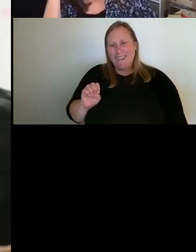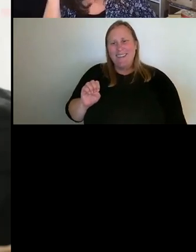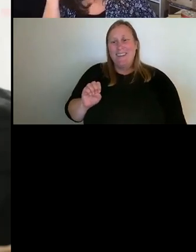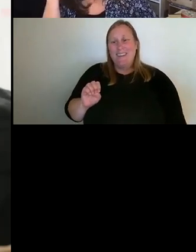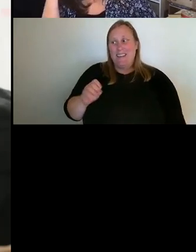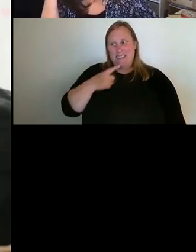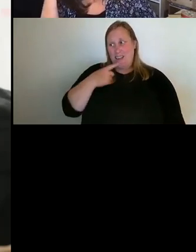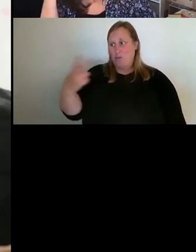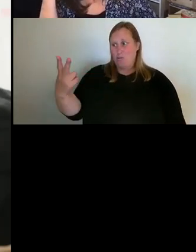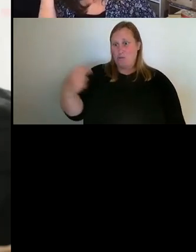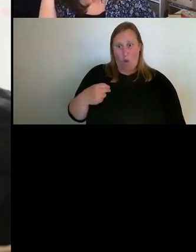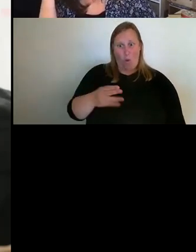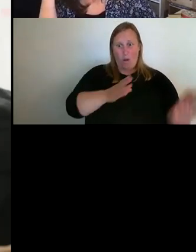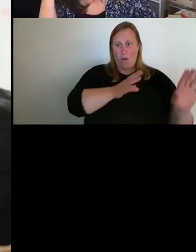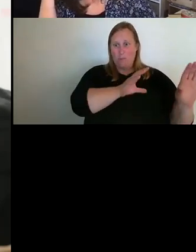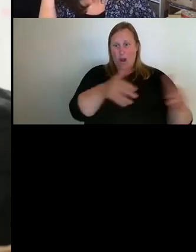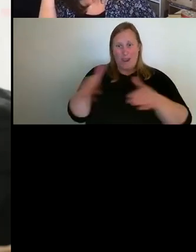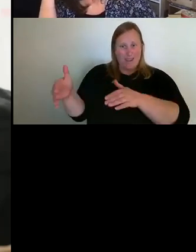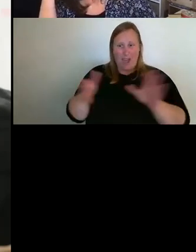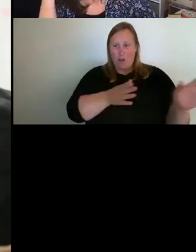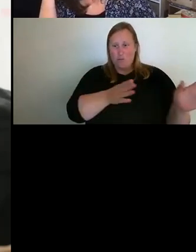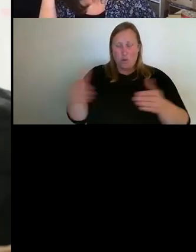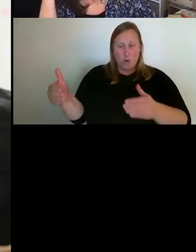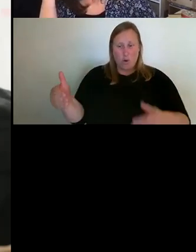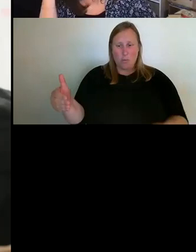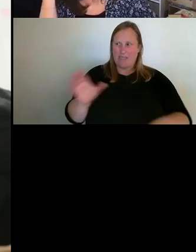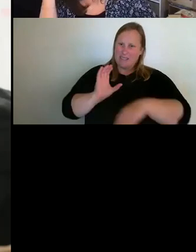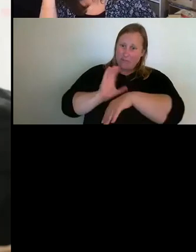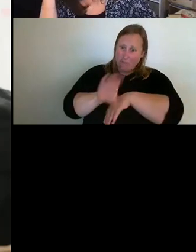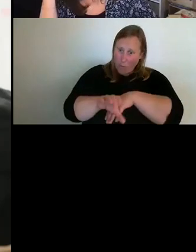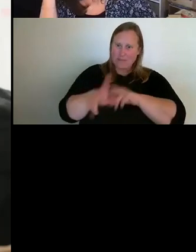Glenda, that is forcing a situation and it's not good.